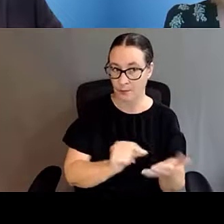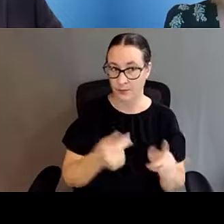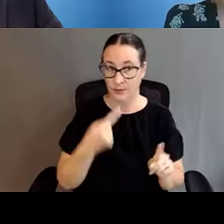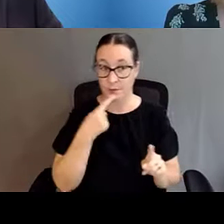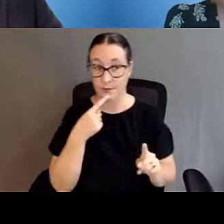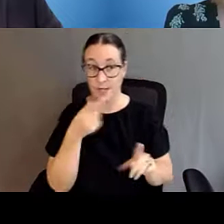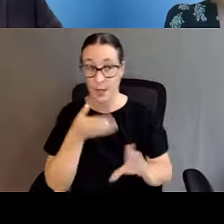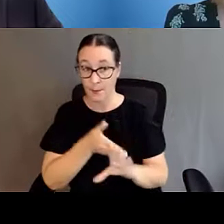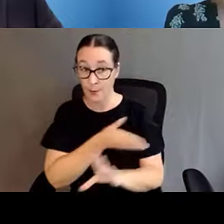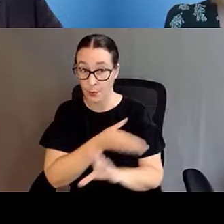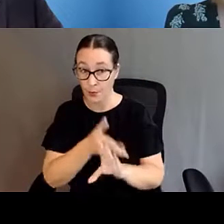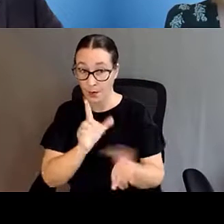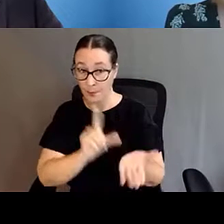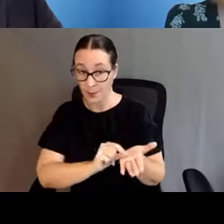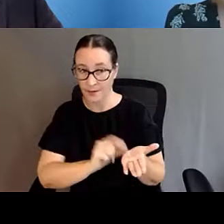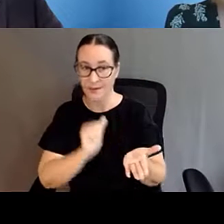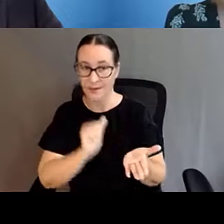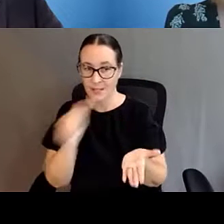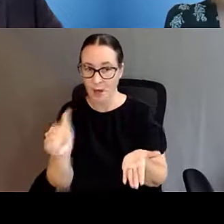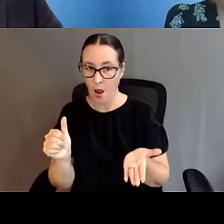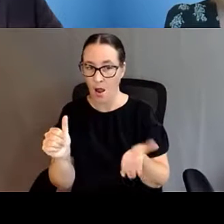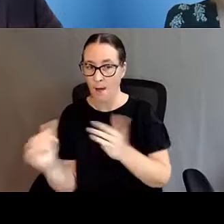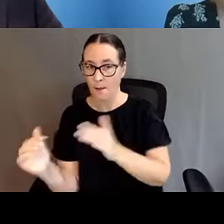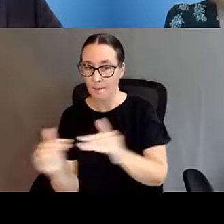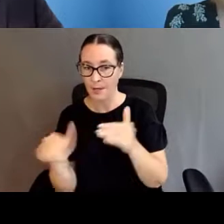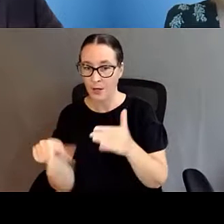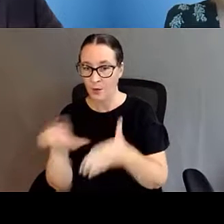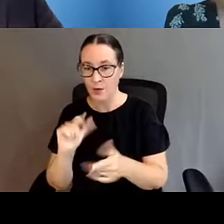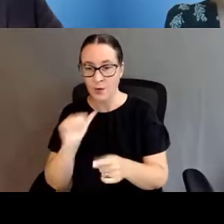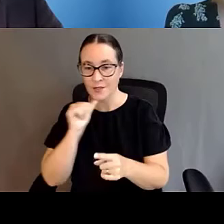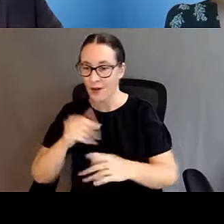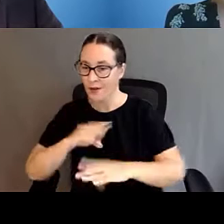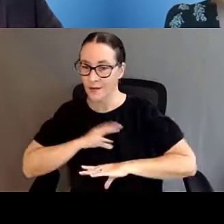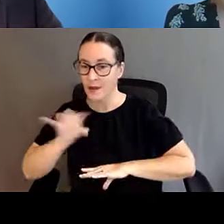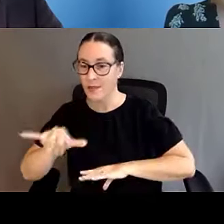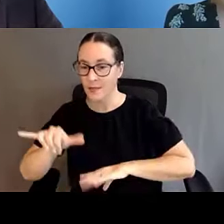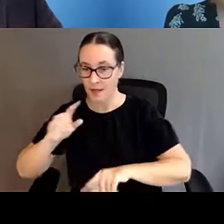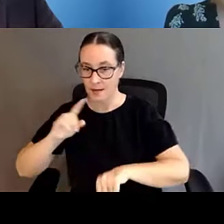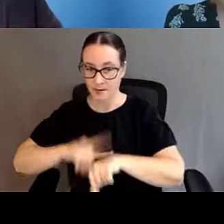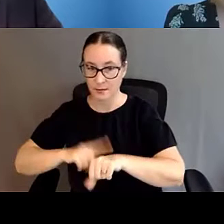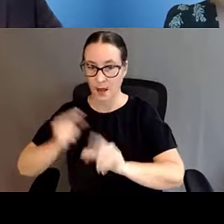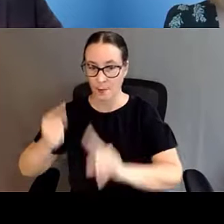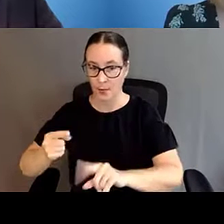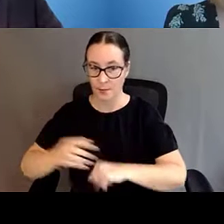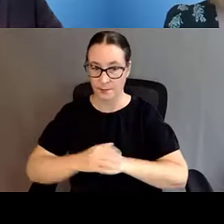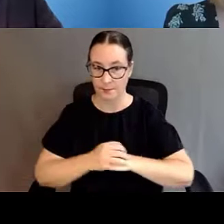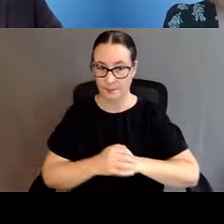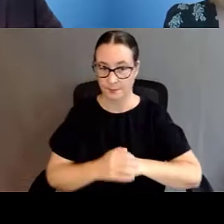not peer-reviewed, does not kind of satisfy that time point? Julia Slutsman: Correct.